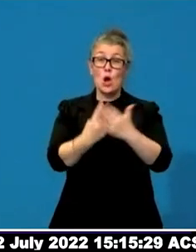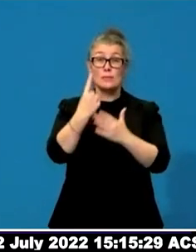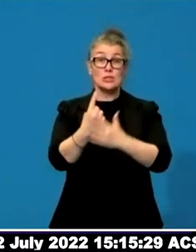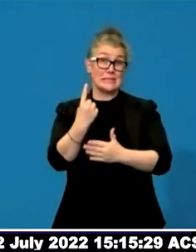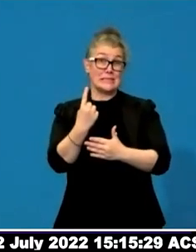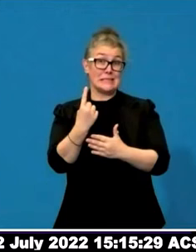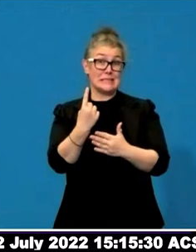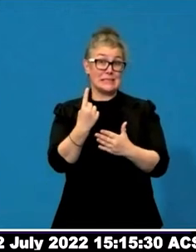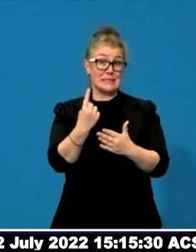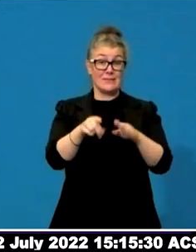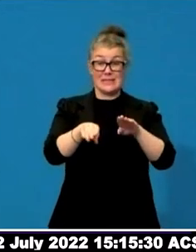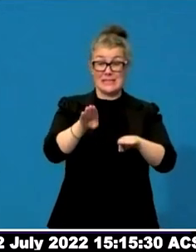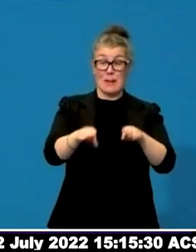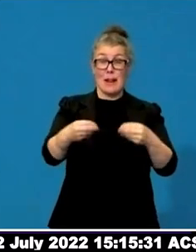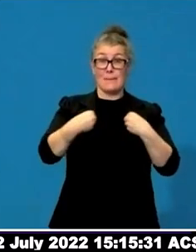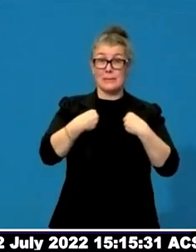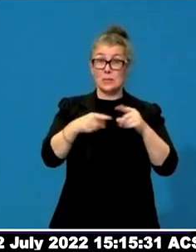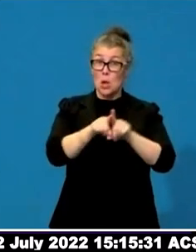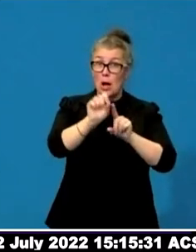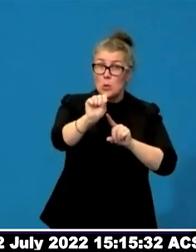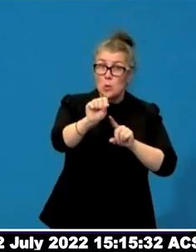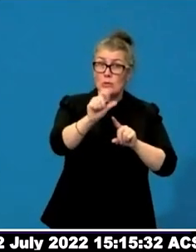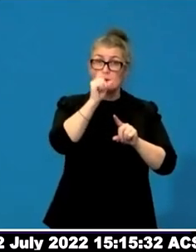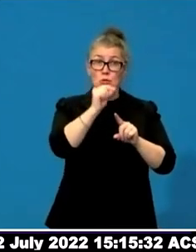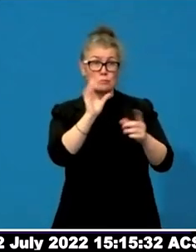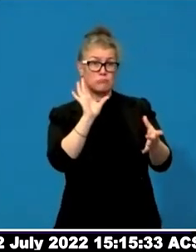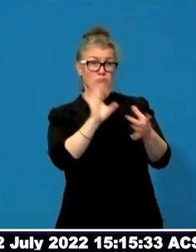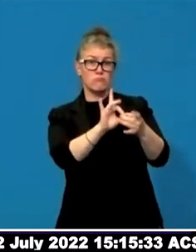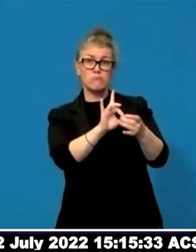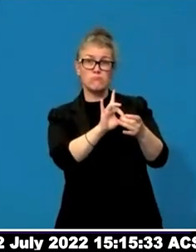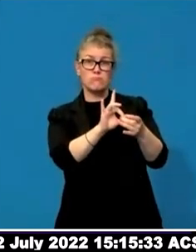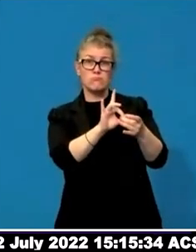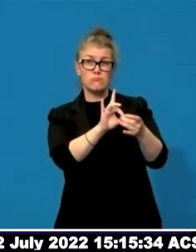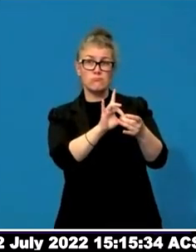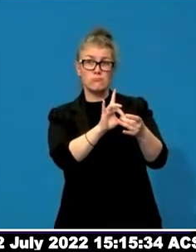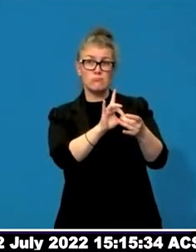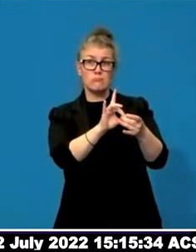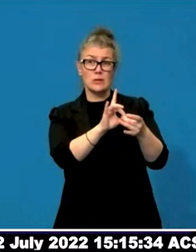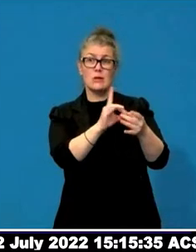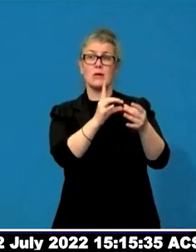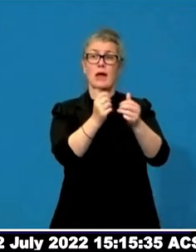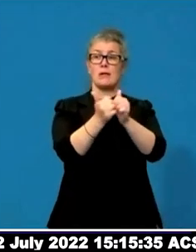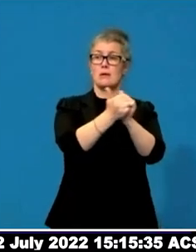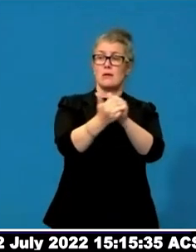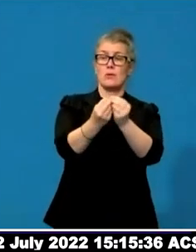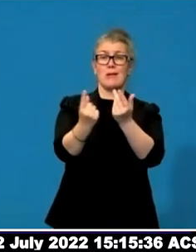the one that you run to come together with other First Nations businesses together